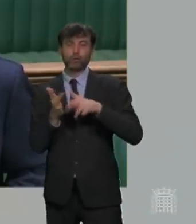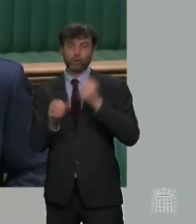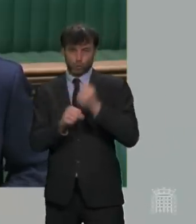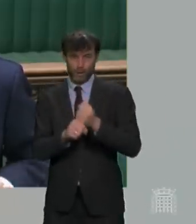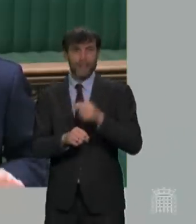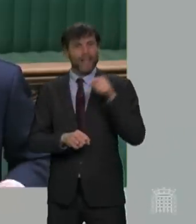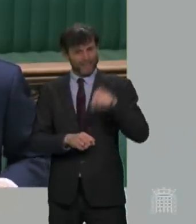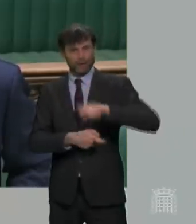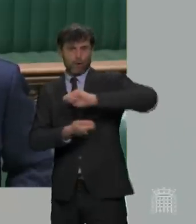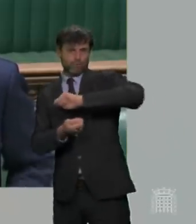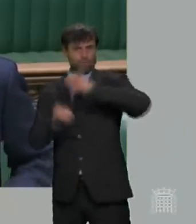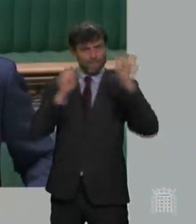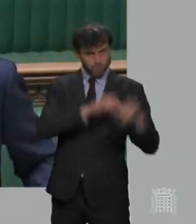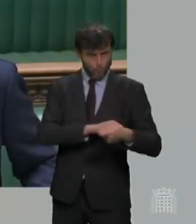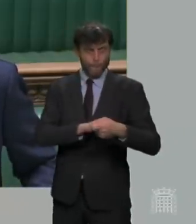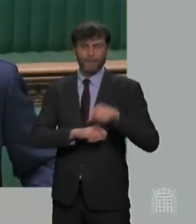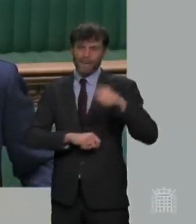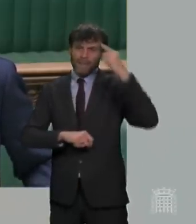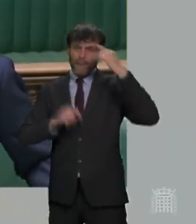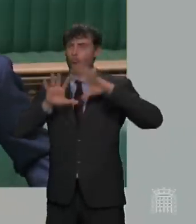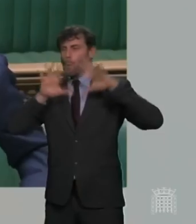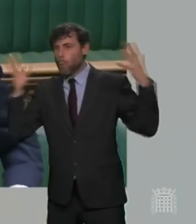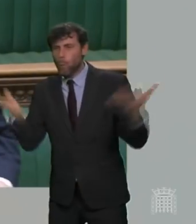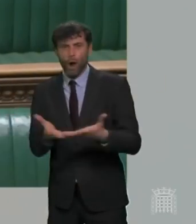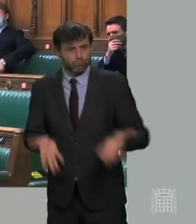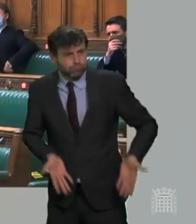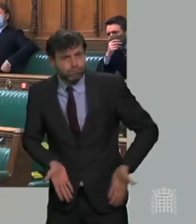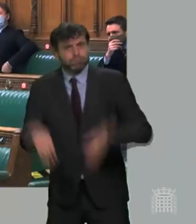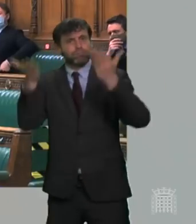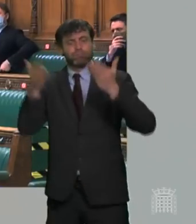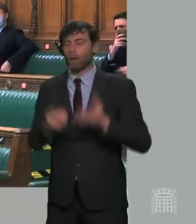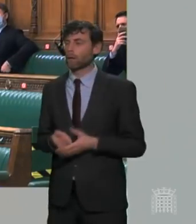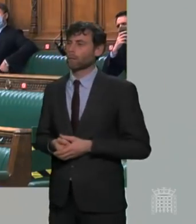this, and it is truly global in its ambitions. >> Jack Brereton (Stoke-on-Trent South) (Con)